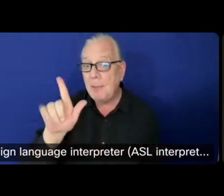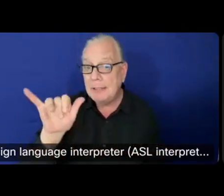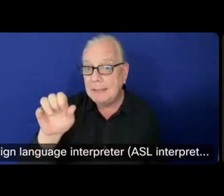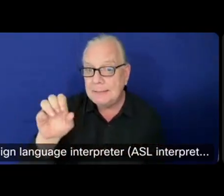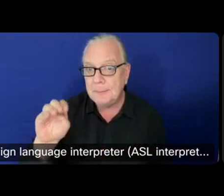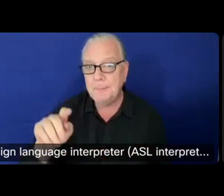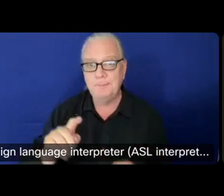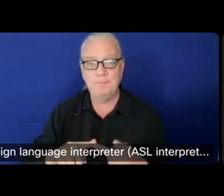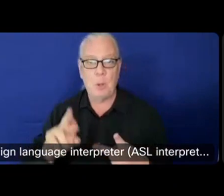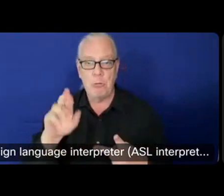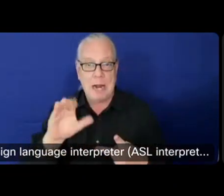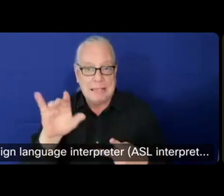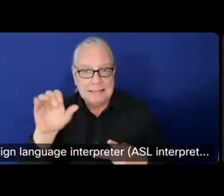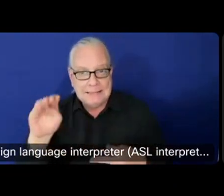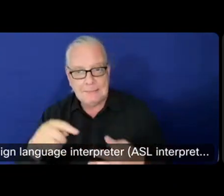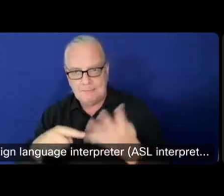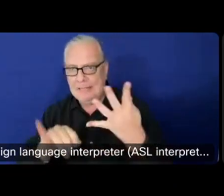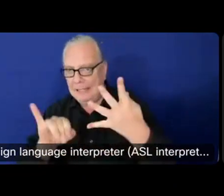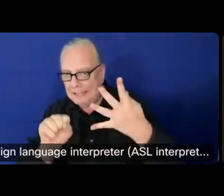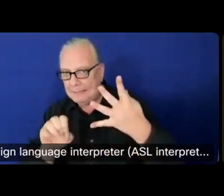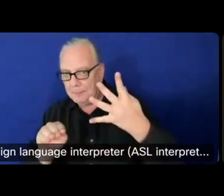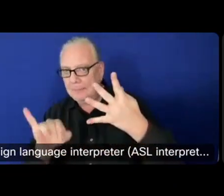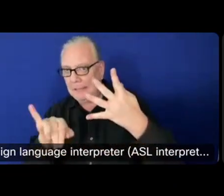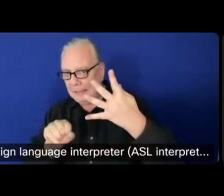all of those things, right? Added to that, there's also the